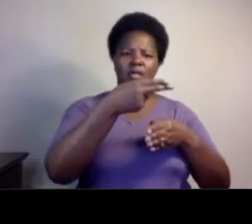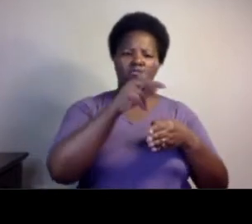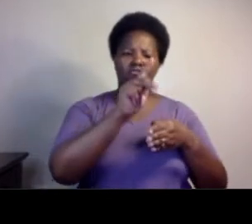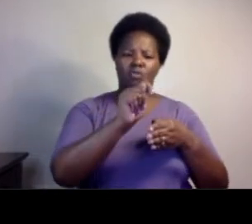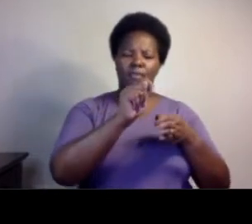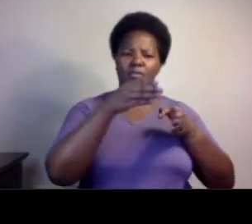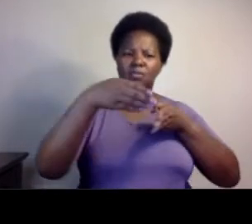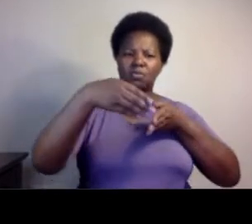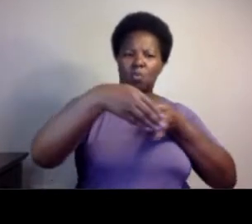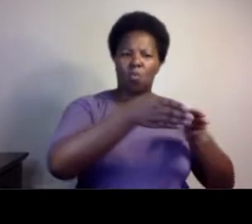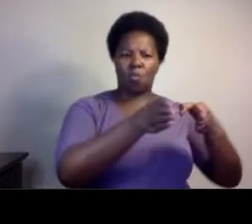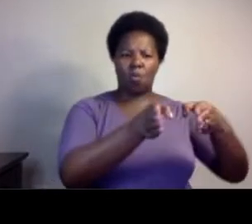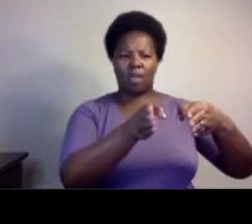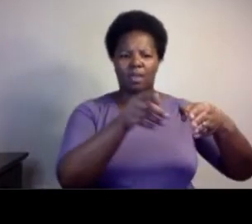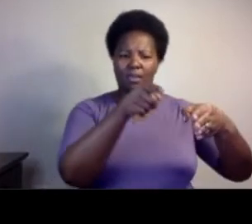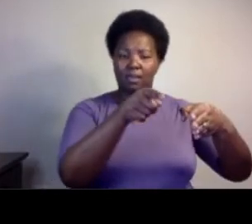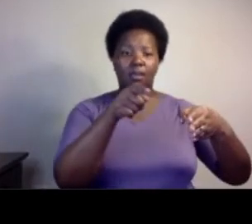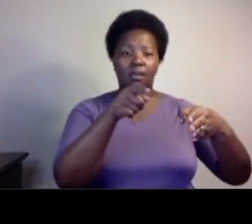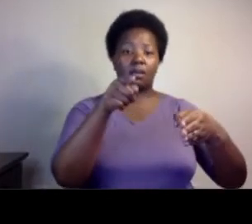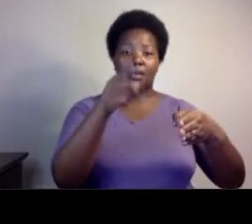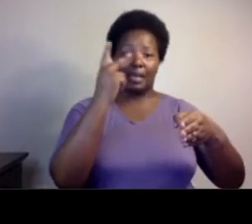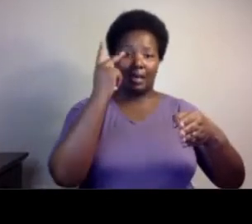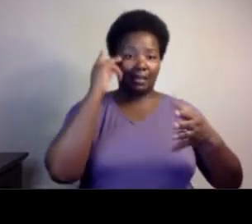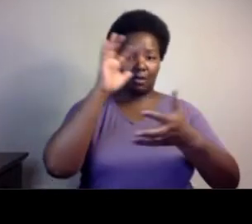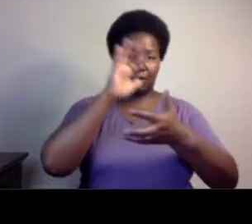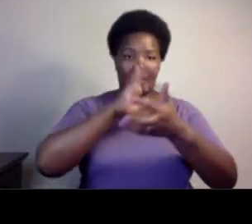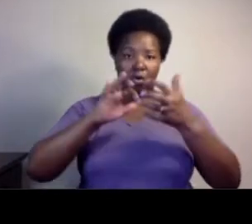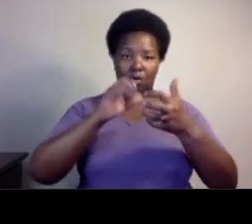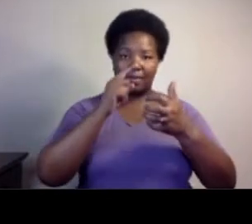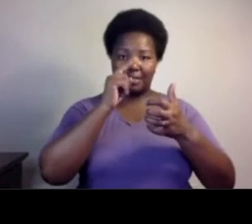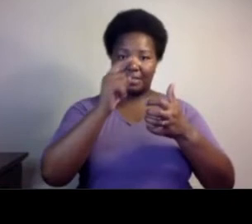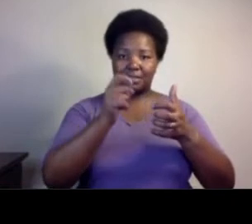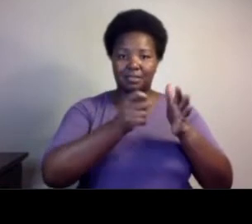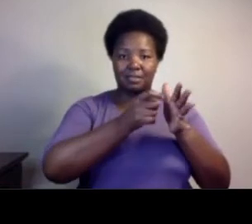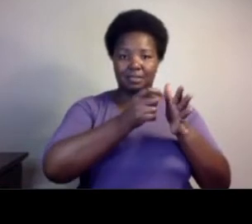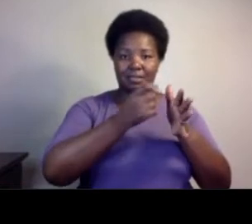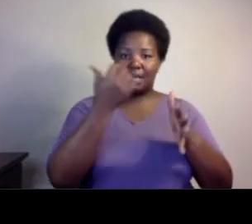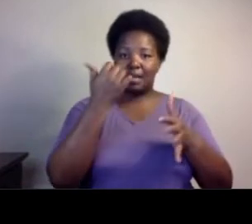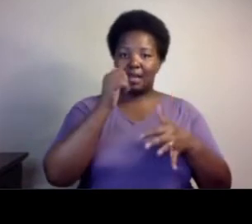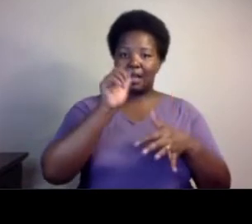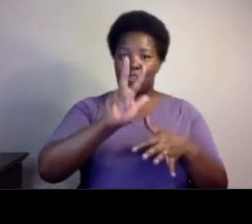here is that three cars that are shown there was an is an old aerial um image there was a